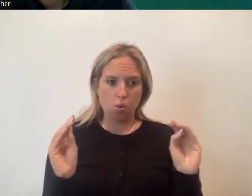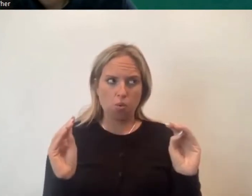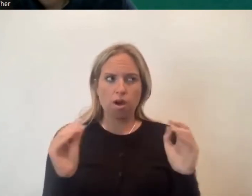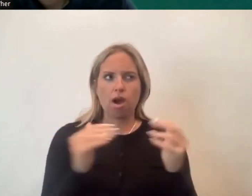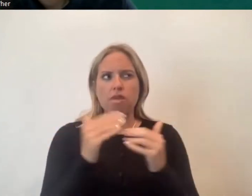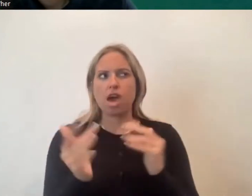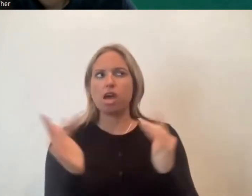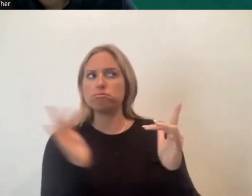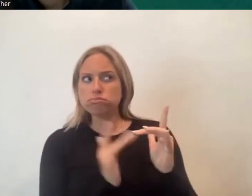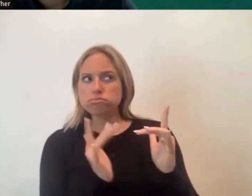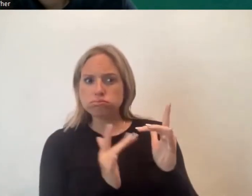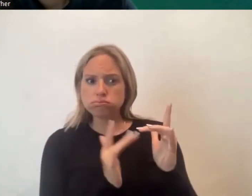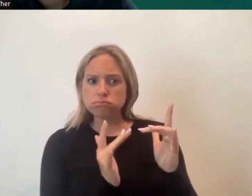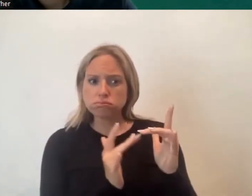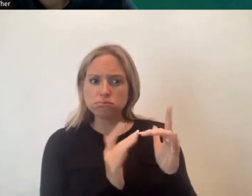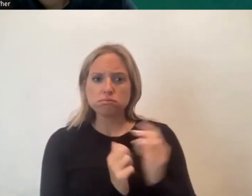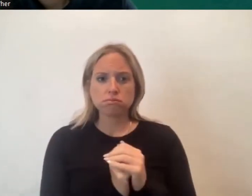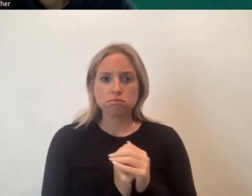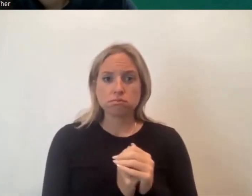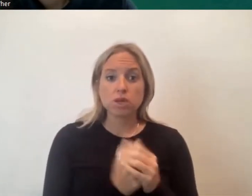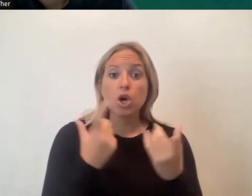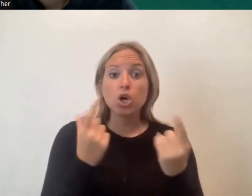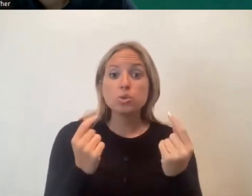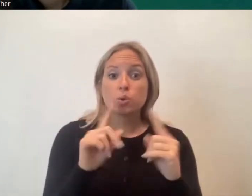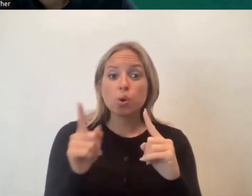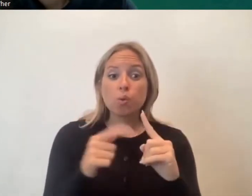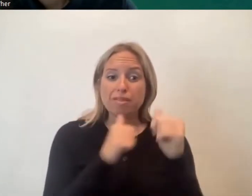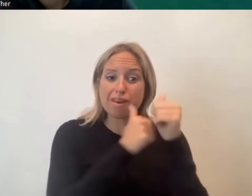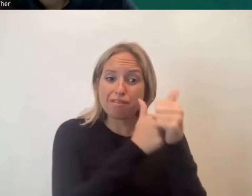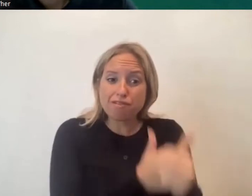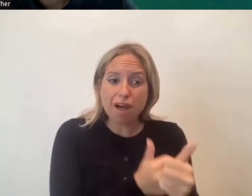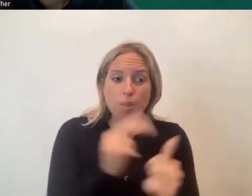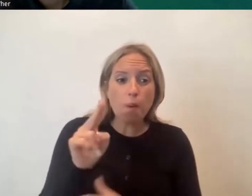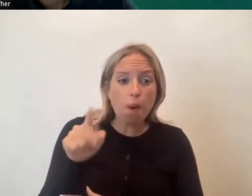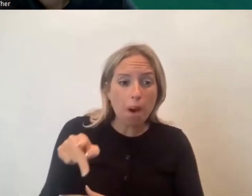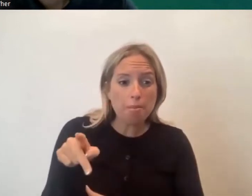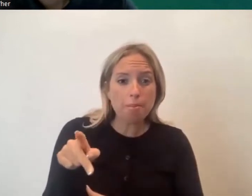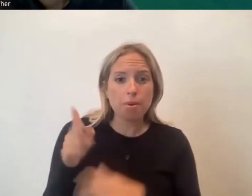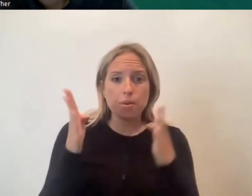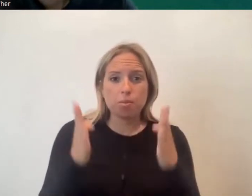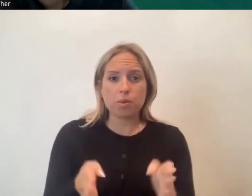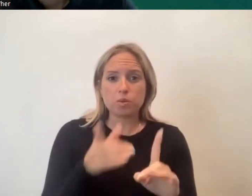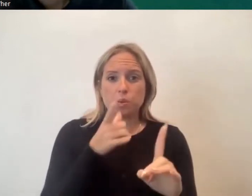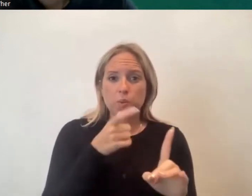Mike: What they're basically doing when they follow up with somebody who's getting disability benefits, they're just looking to see if there's